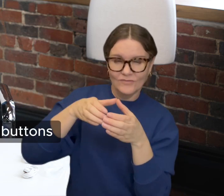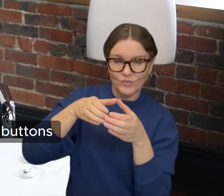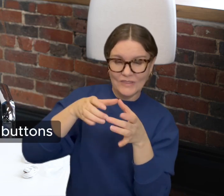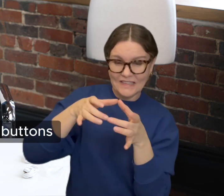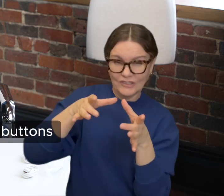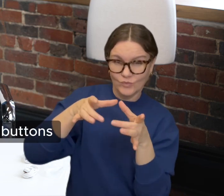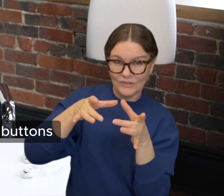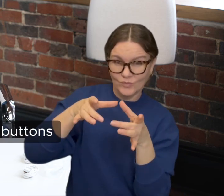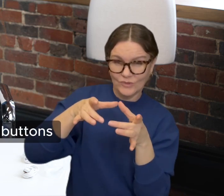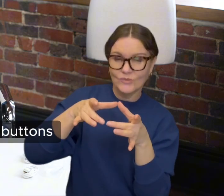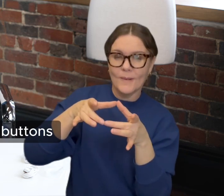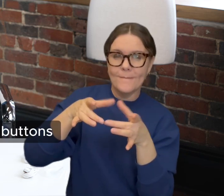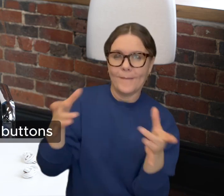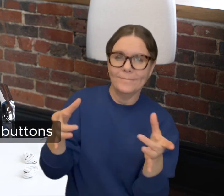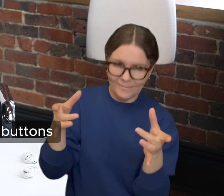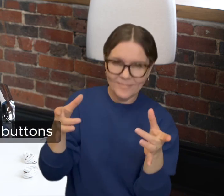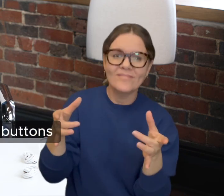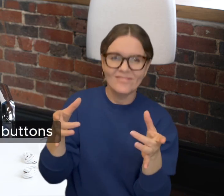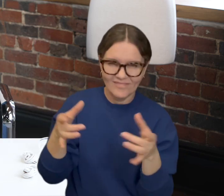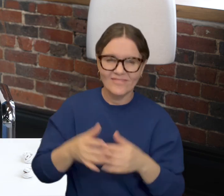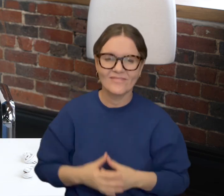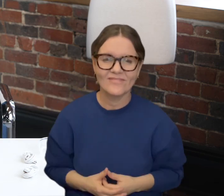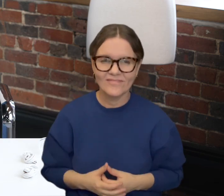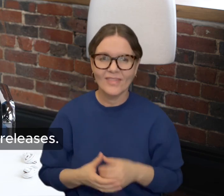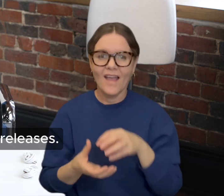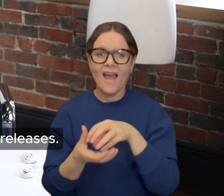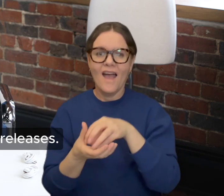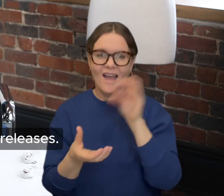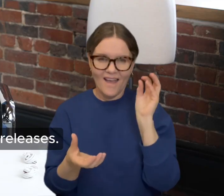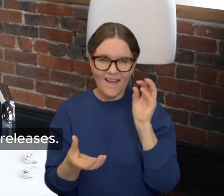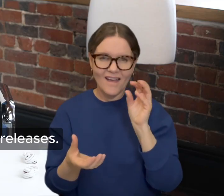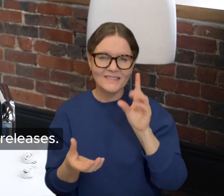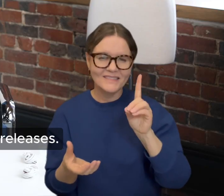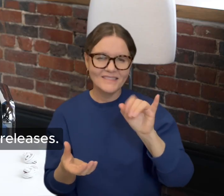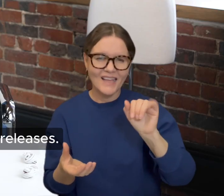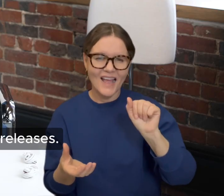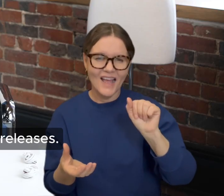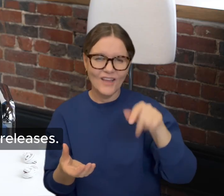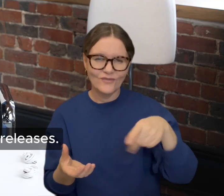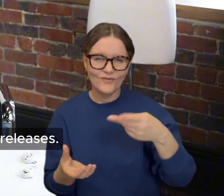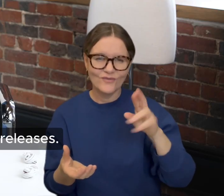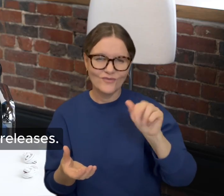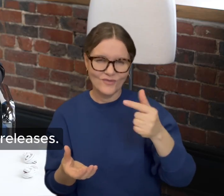and you're going to hit the two buttons on the side and squeeze until your backing releases